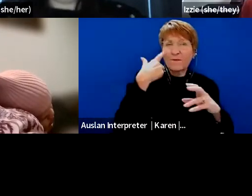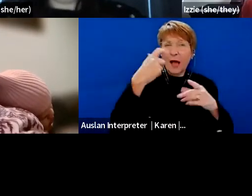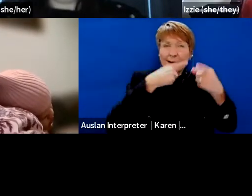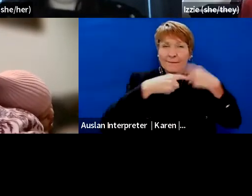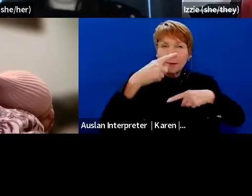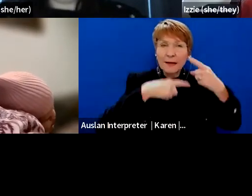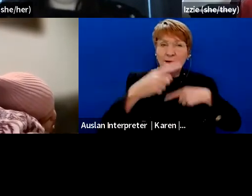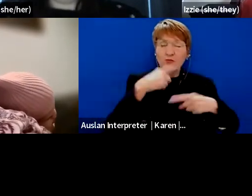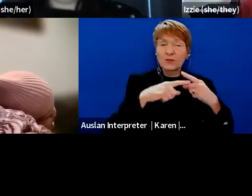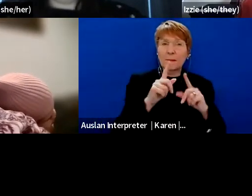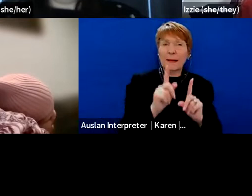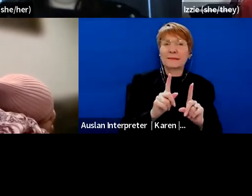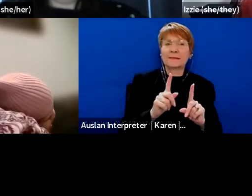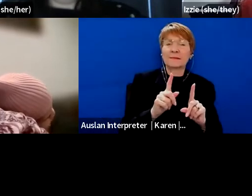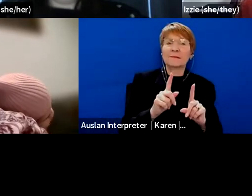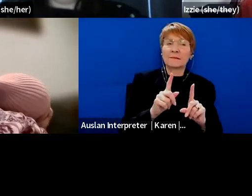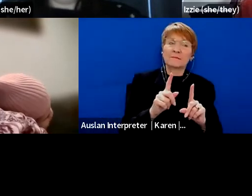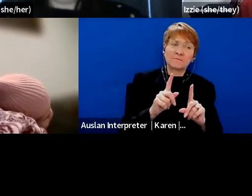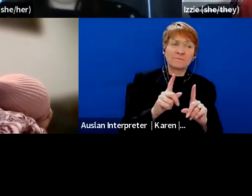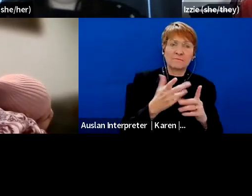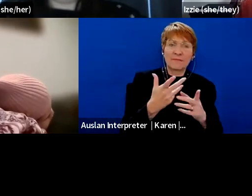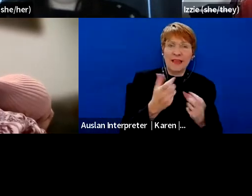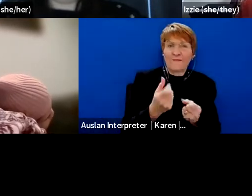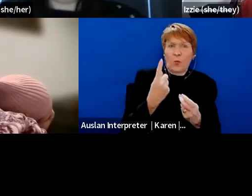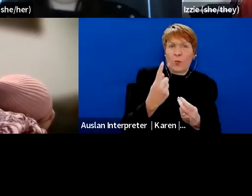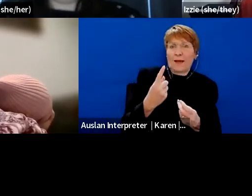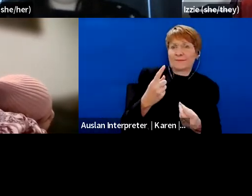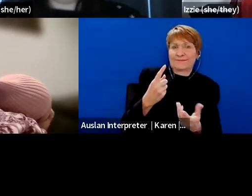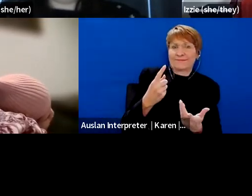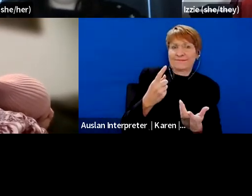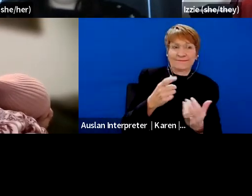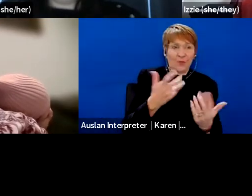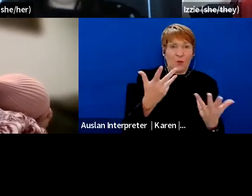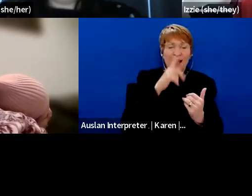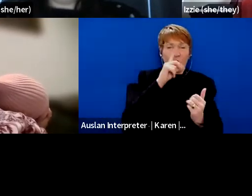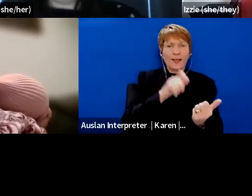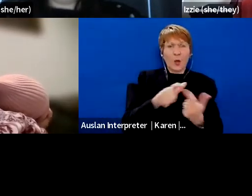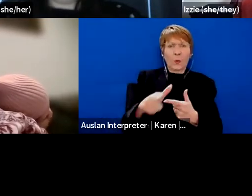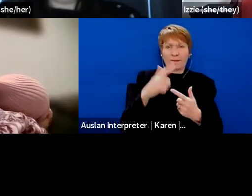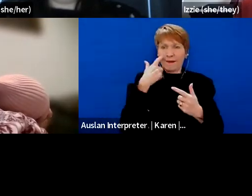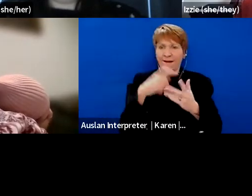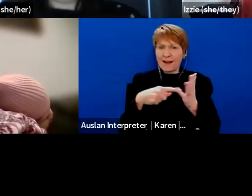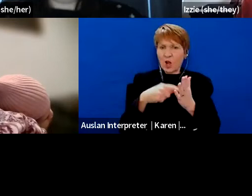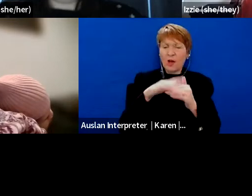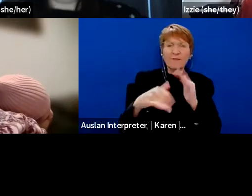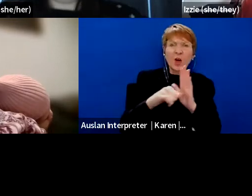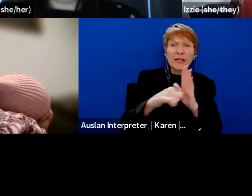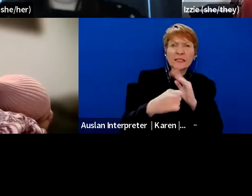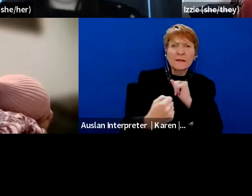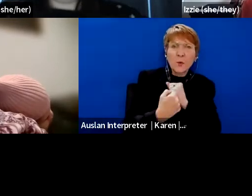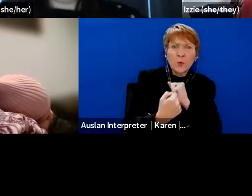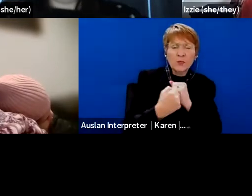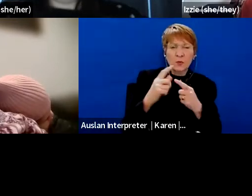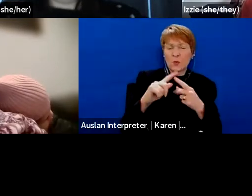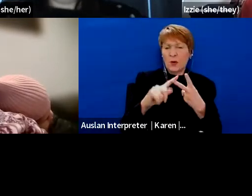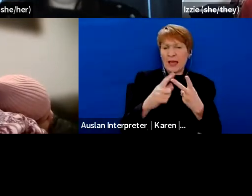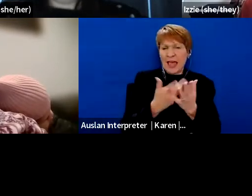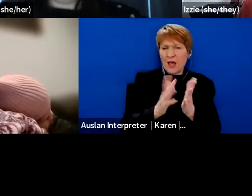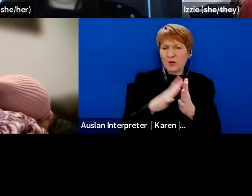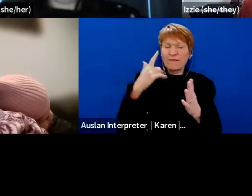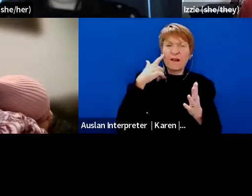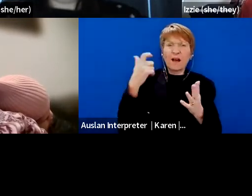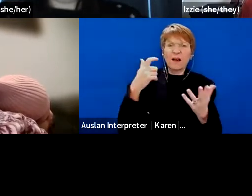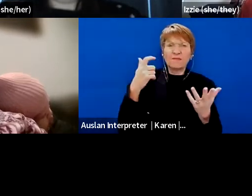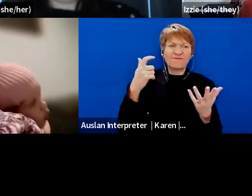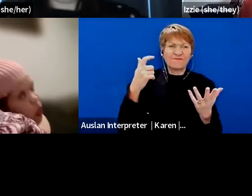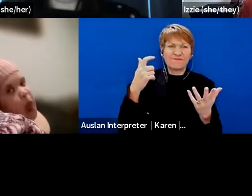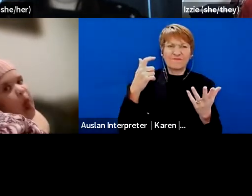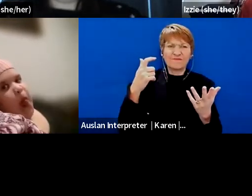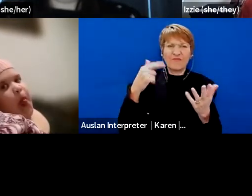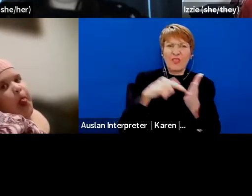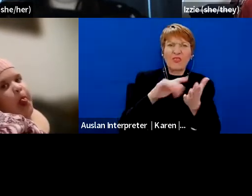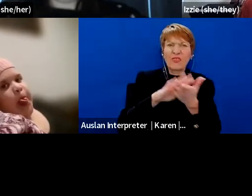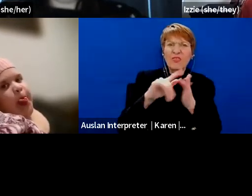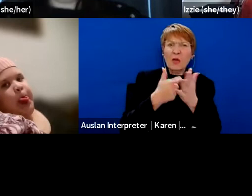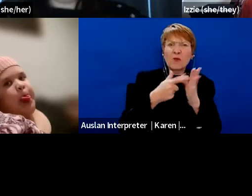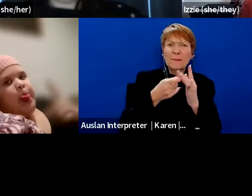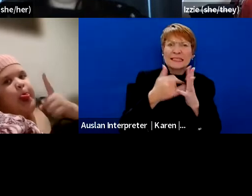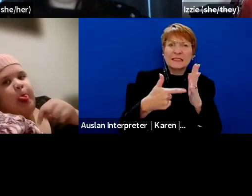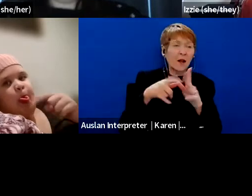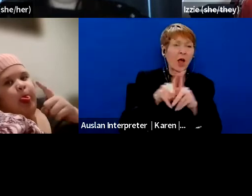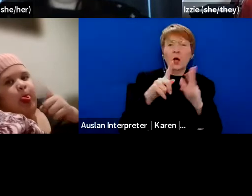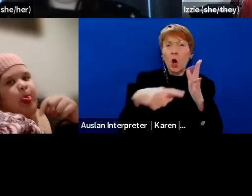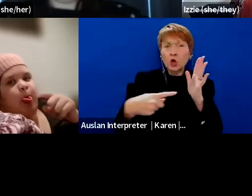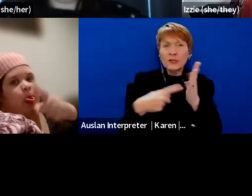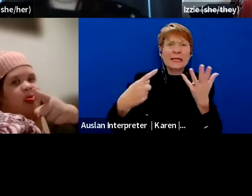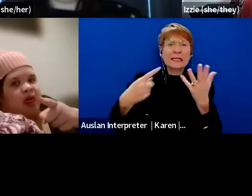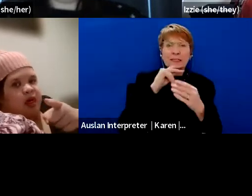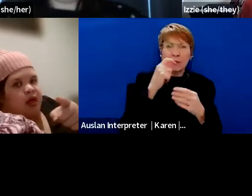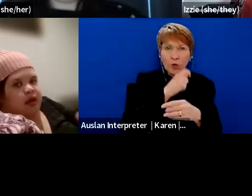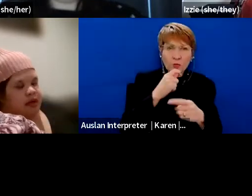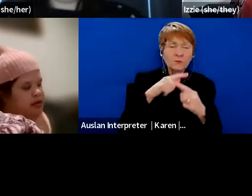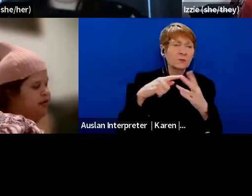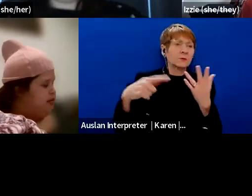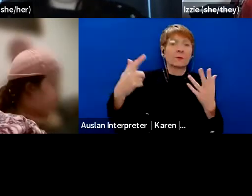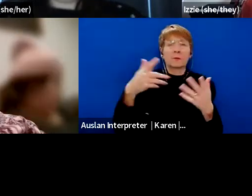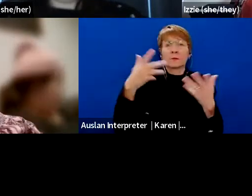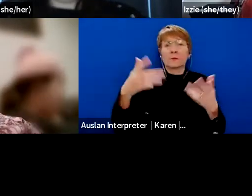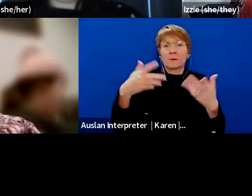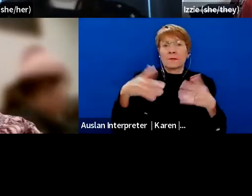But even just having a central place where you could find out, financial support or how to go about finding therapists and things like that, or just having a group of parents in a similar situation so what do you know about the special needs playgroups